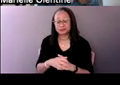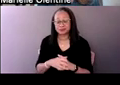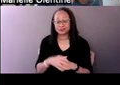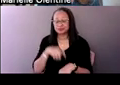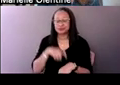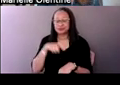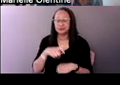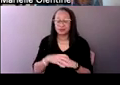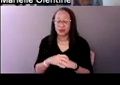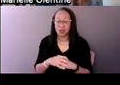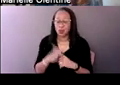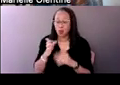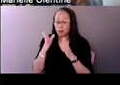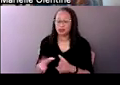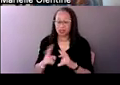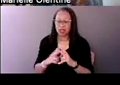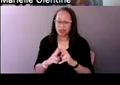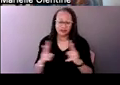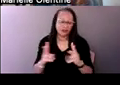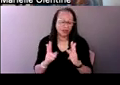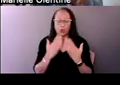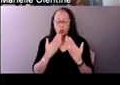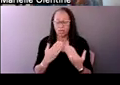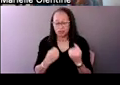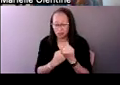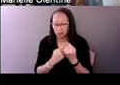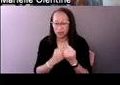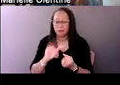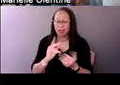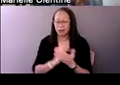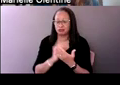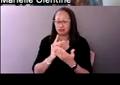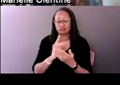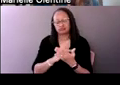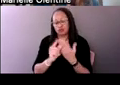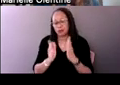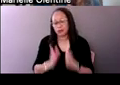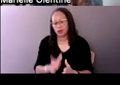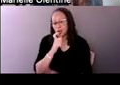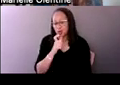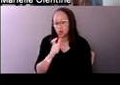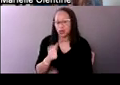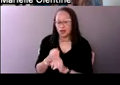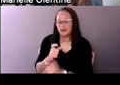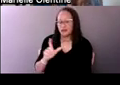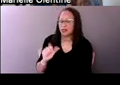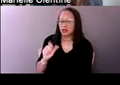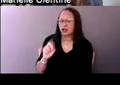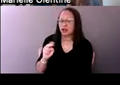somebody to X? I may consider would you do this for a friend, an acquaintance? Do they just want to know